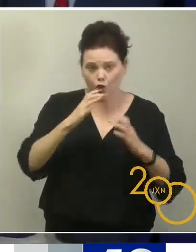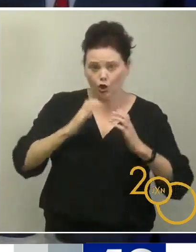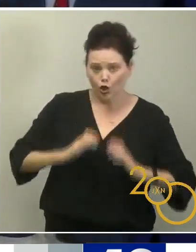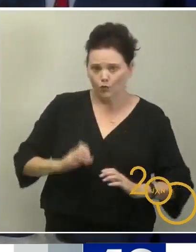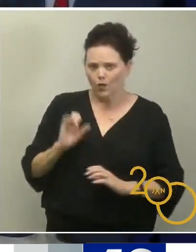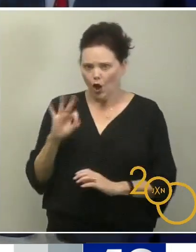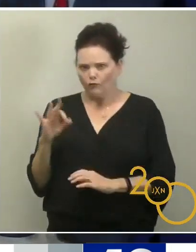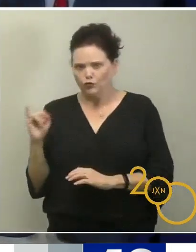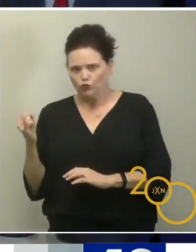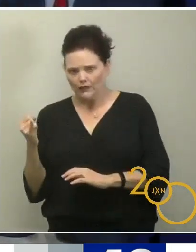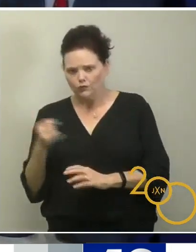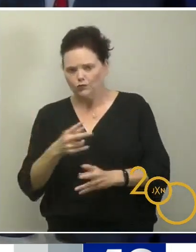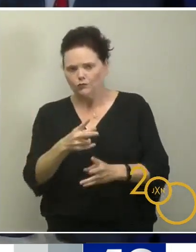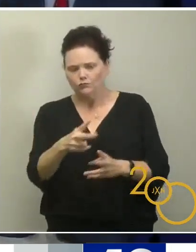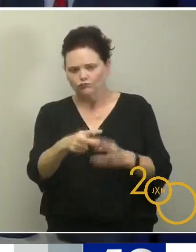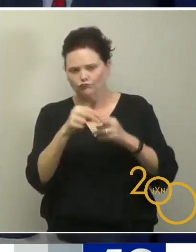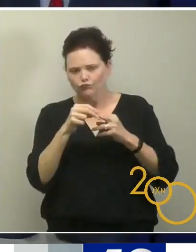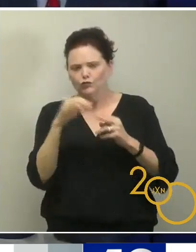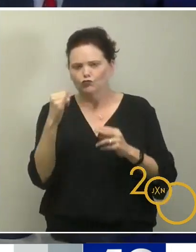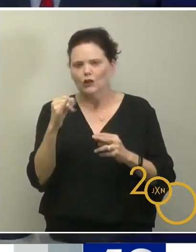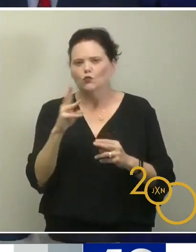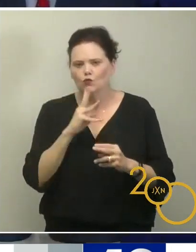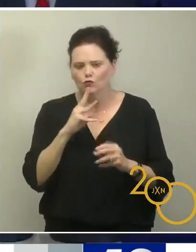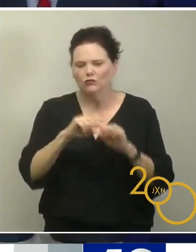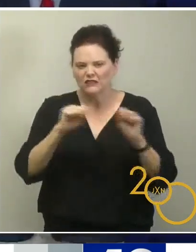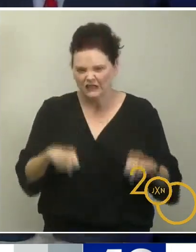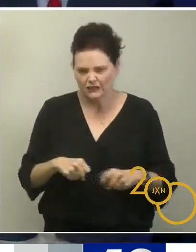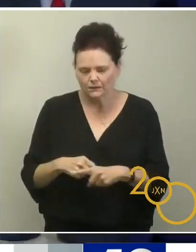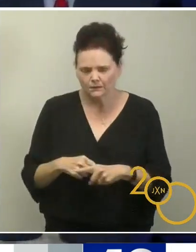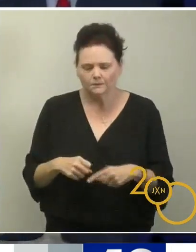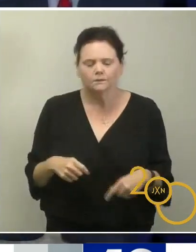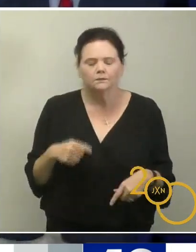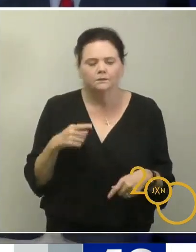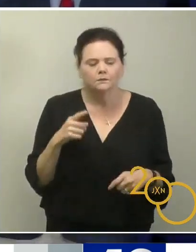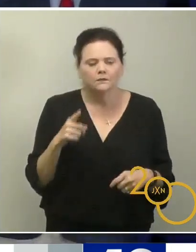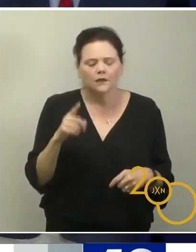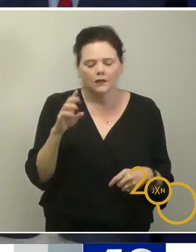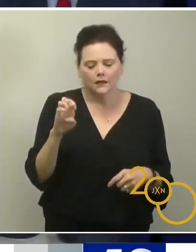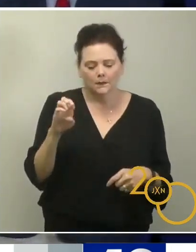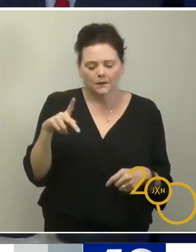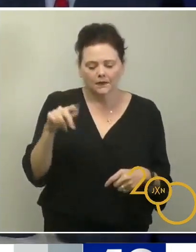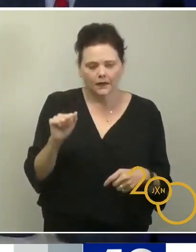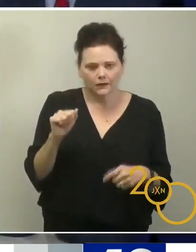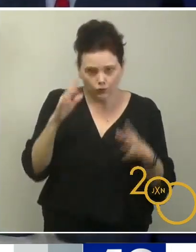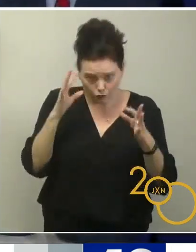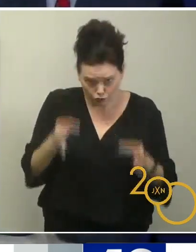TO DISTRIBUTE WATER TO THE ENTIRE CITY OF JACKSON AND THE CITY OF VIBRANT WHO IS A CUSTOMER OF THE CITY OF